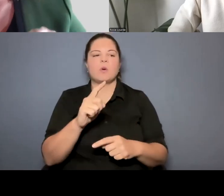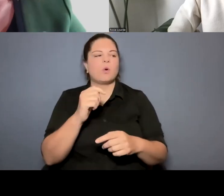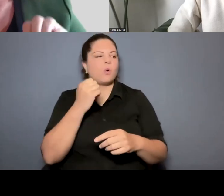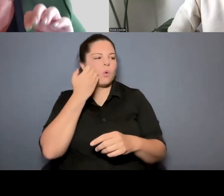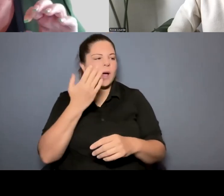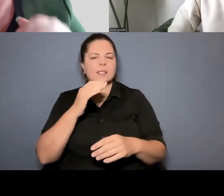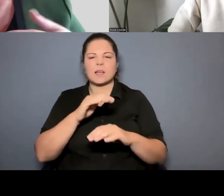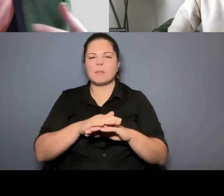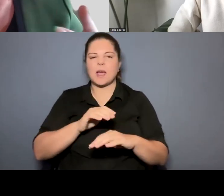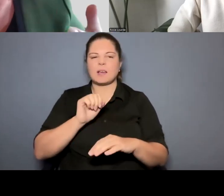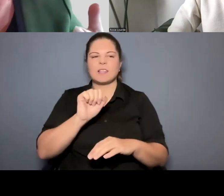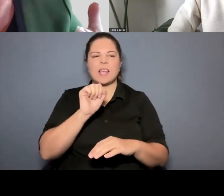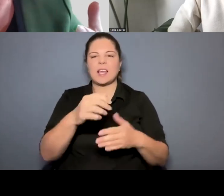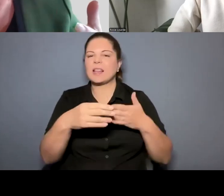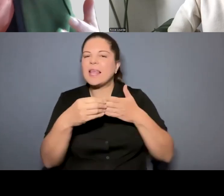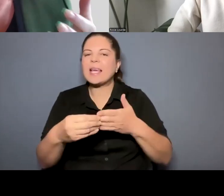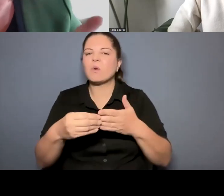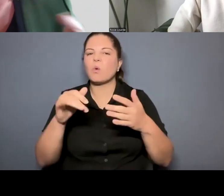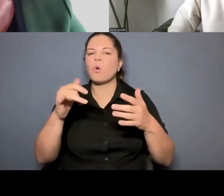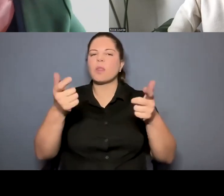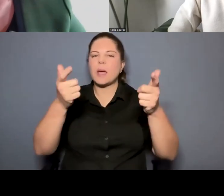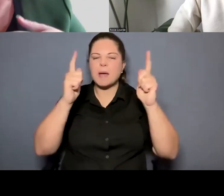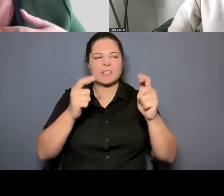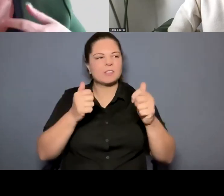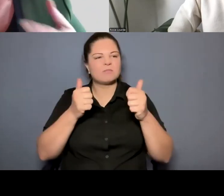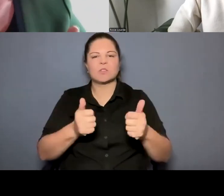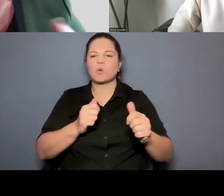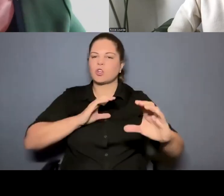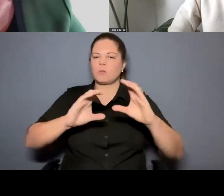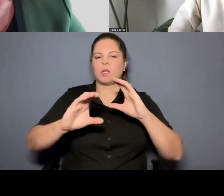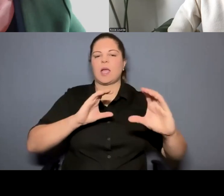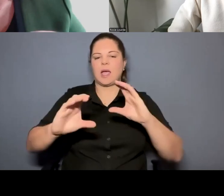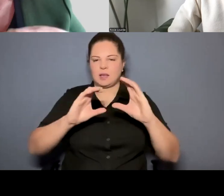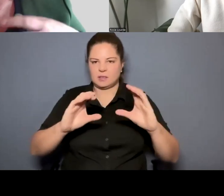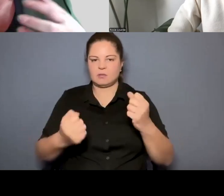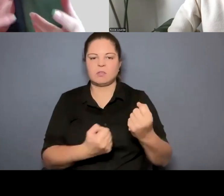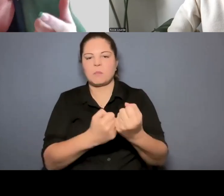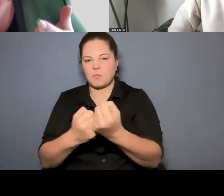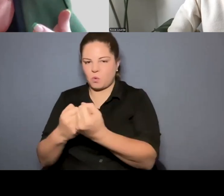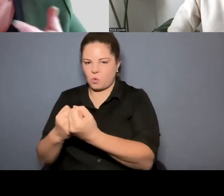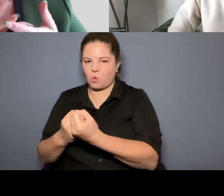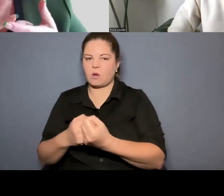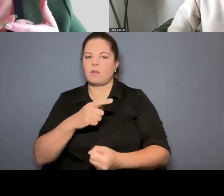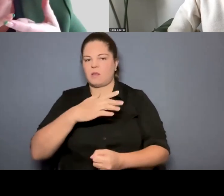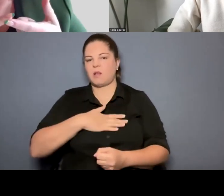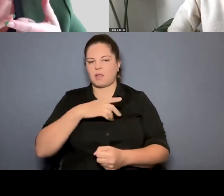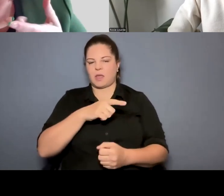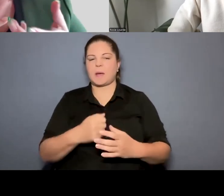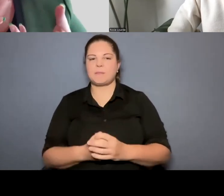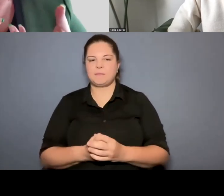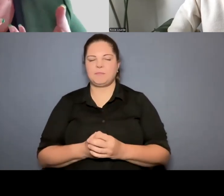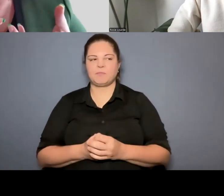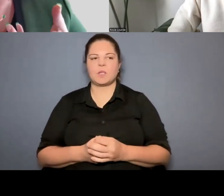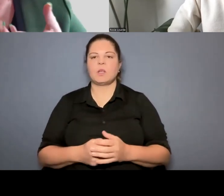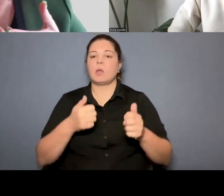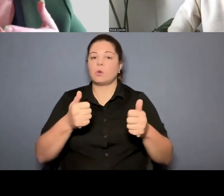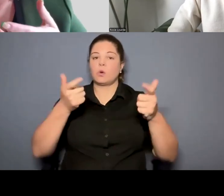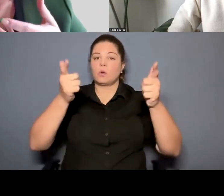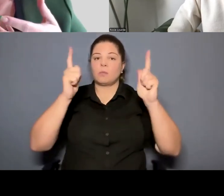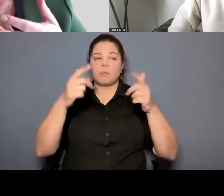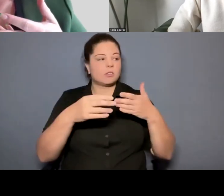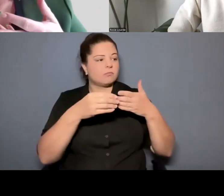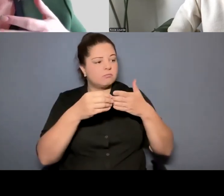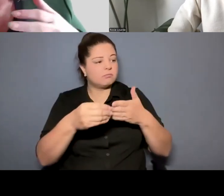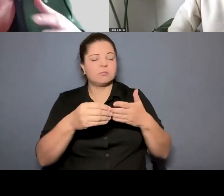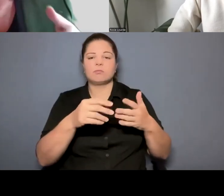being really vocal, and supportive, and they role model appropriate behaviour, they've told me what